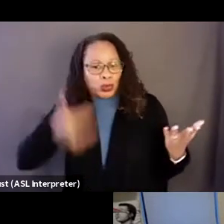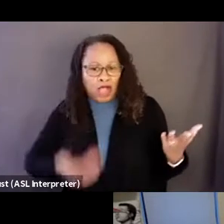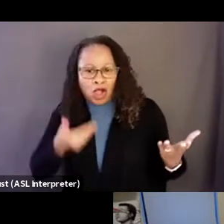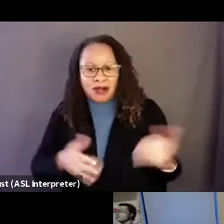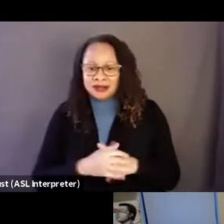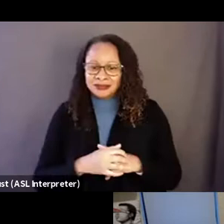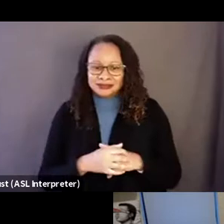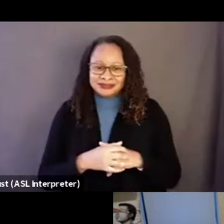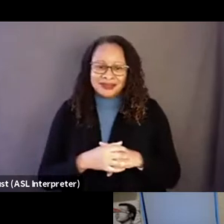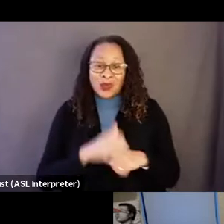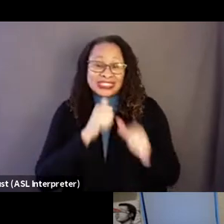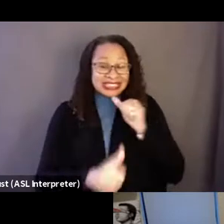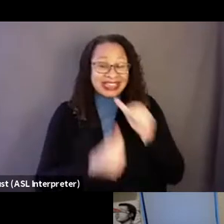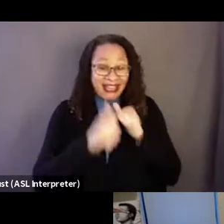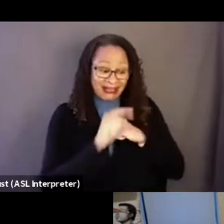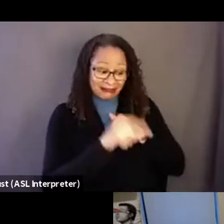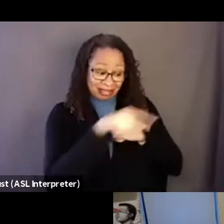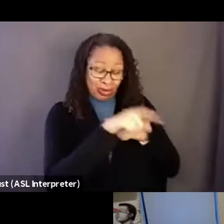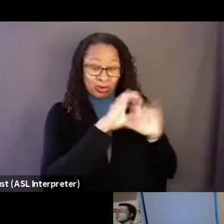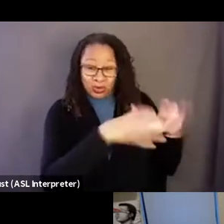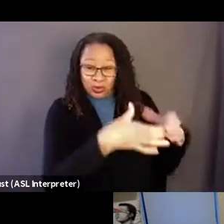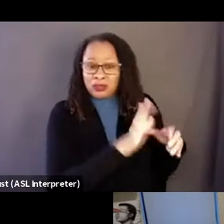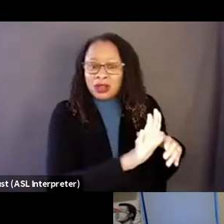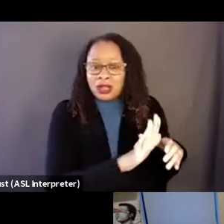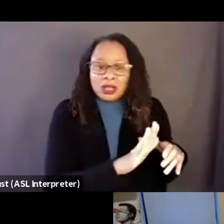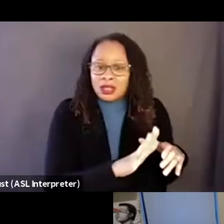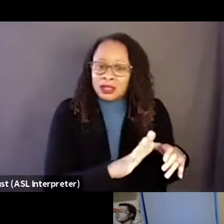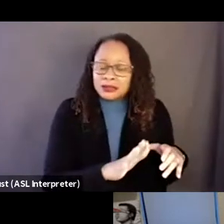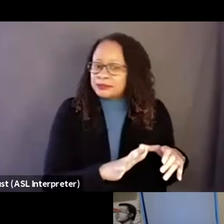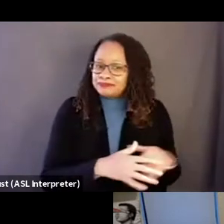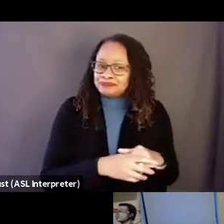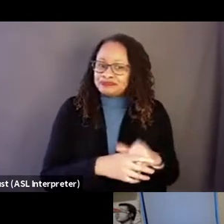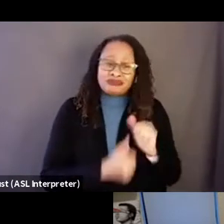And sort of deny these people and say, "Well, most white folks are not this."